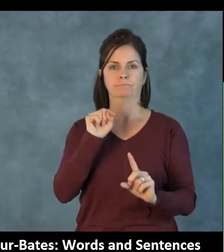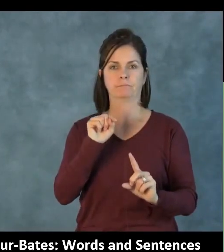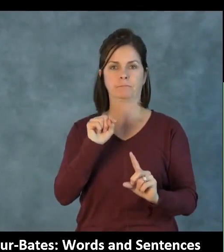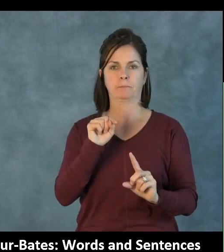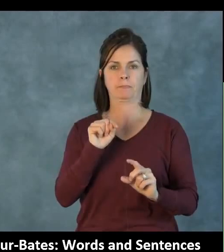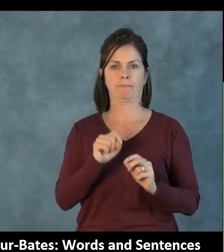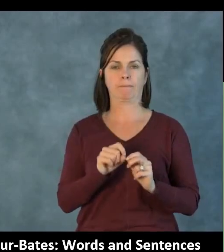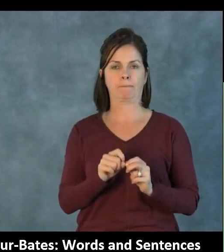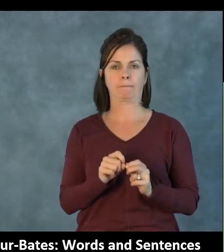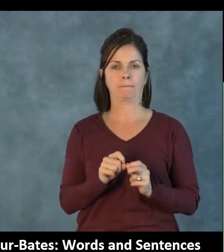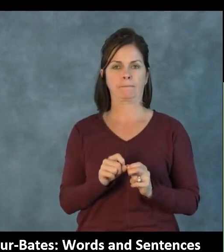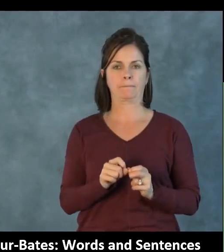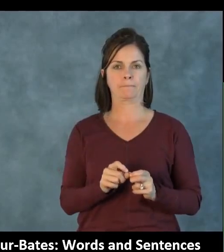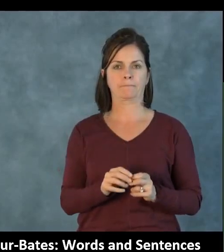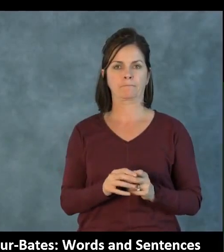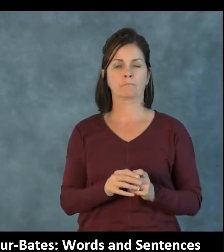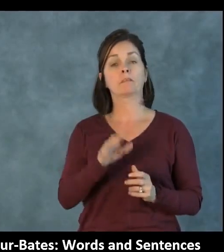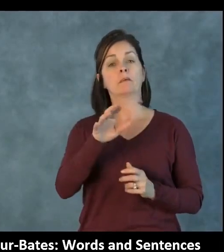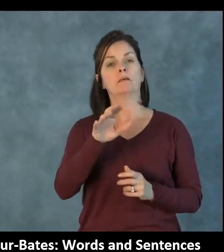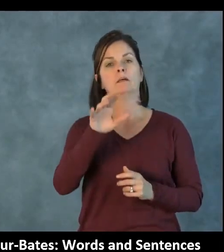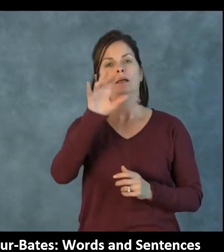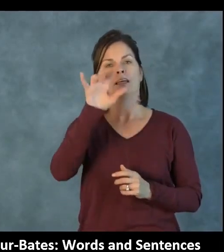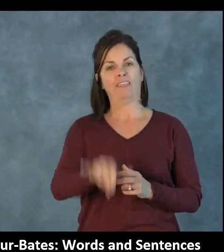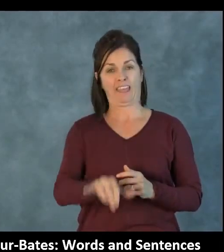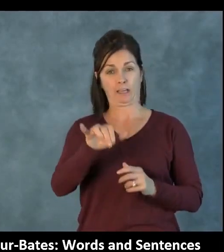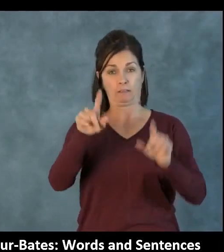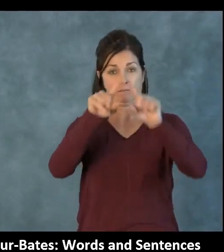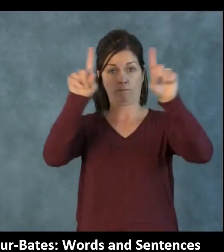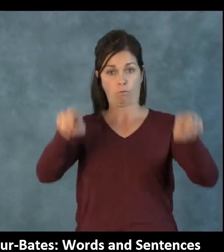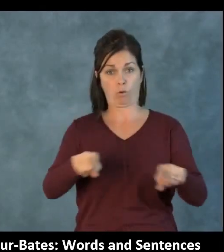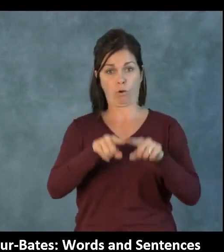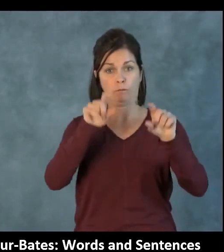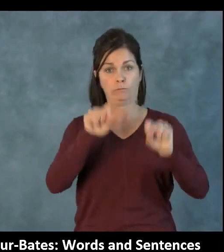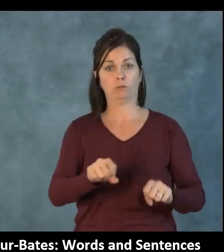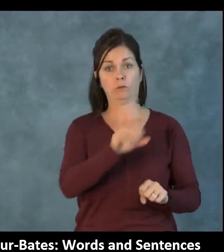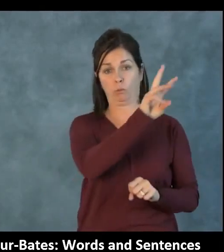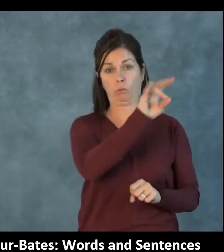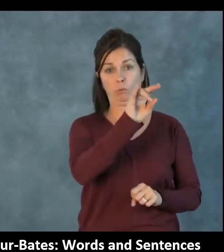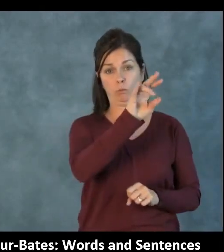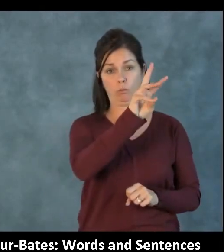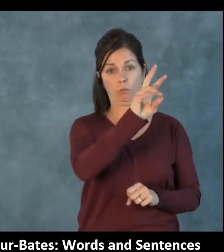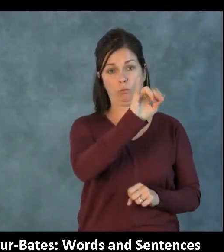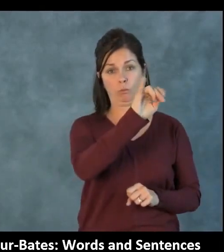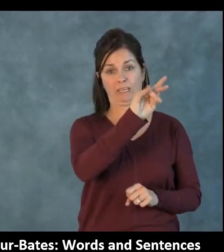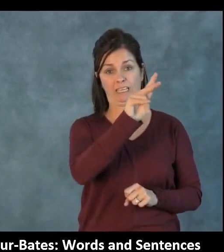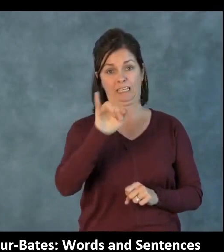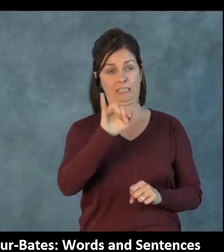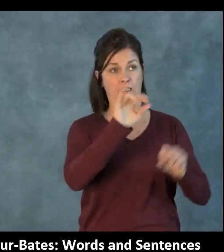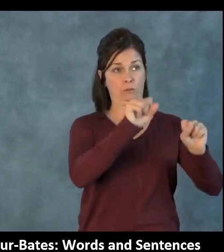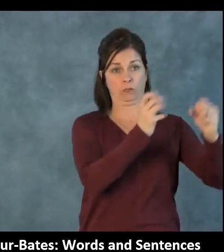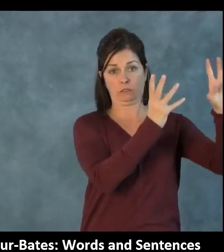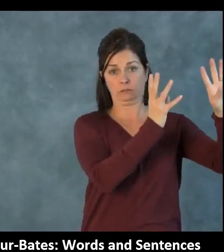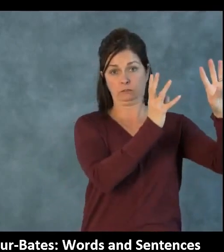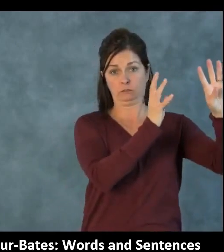at a form that you can download from the wiki and use if you're interested. This is not necessarily something you would do